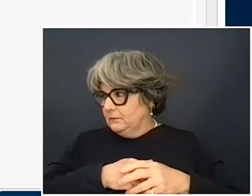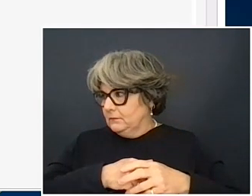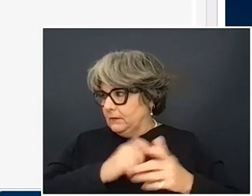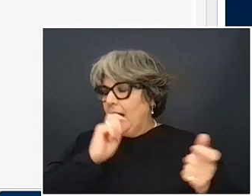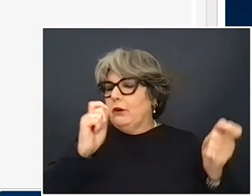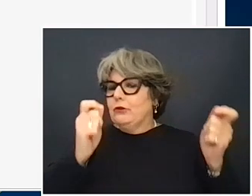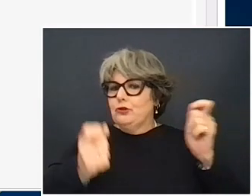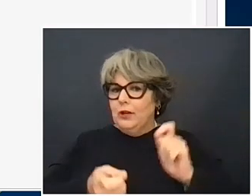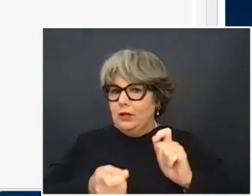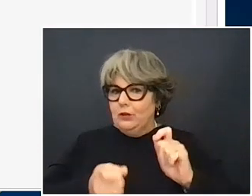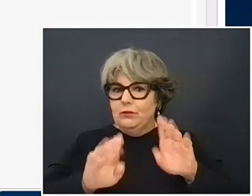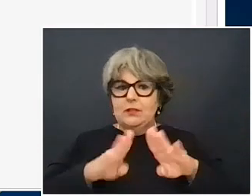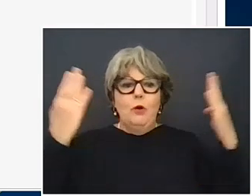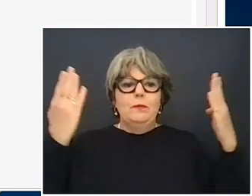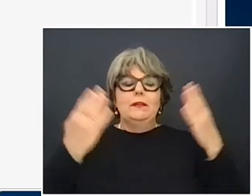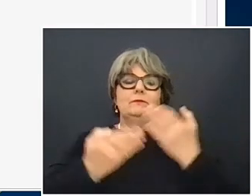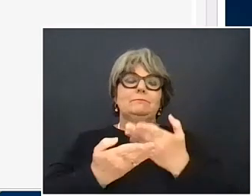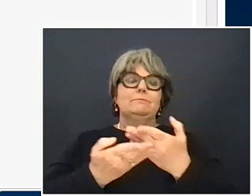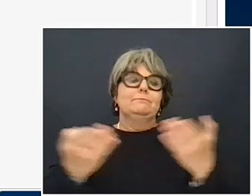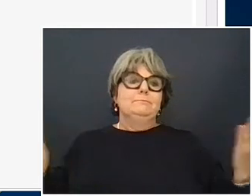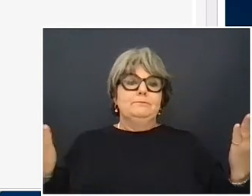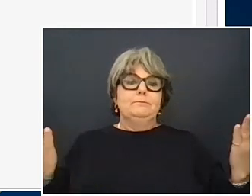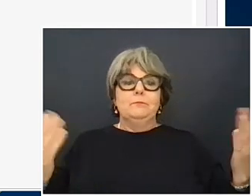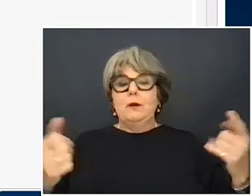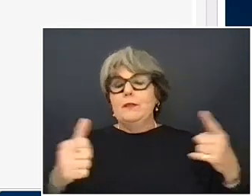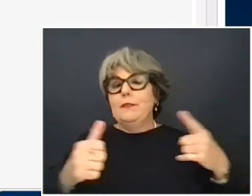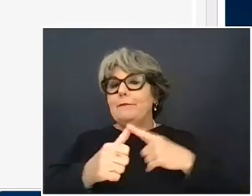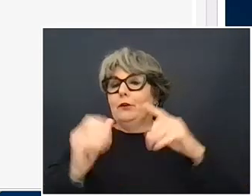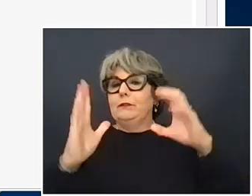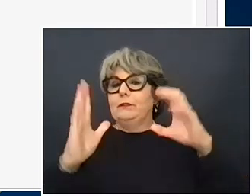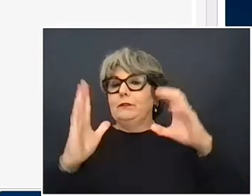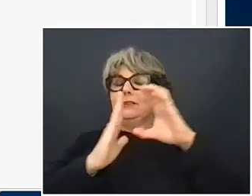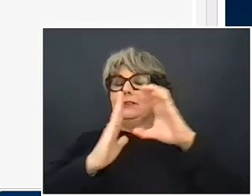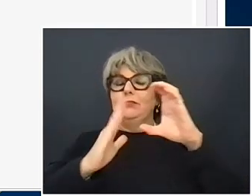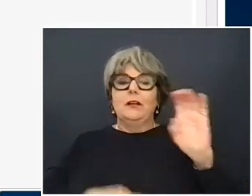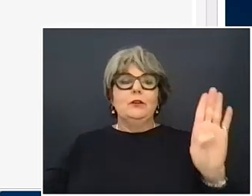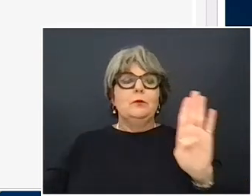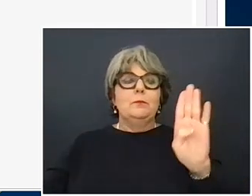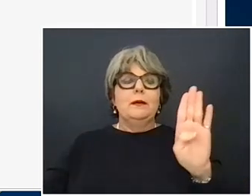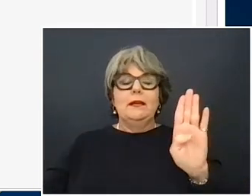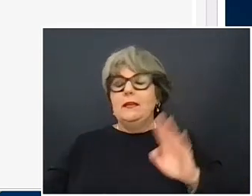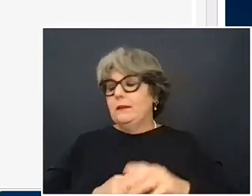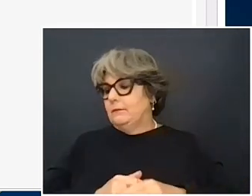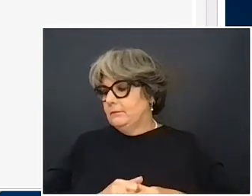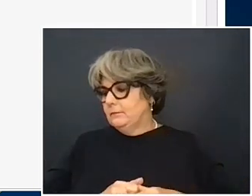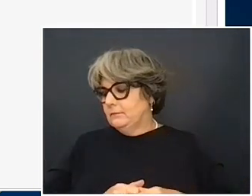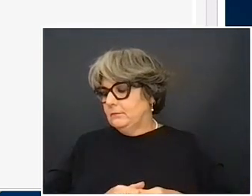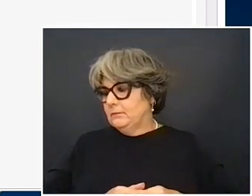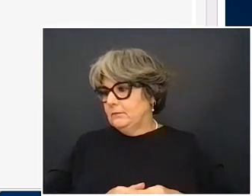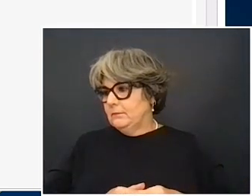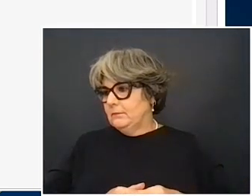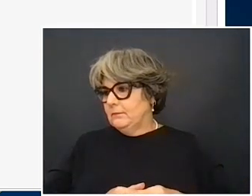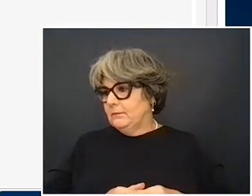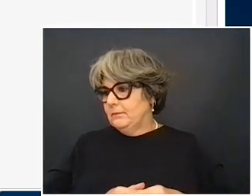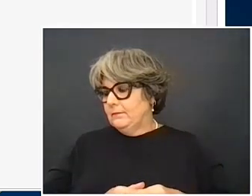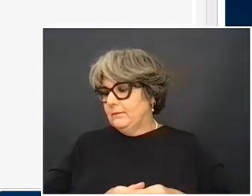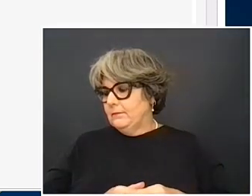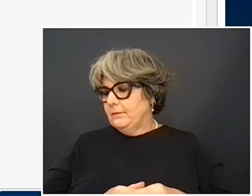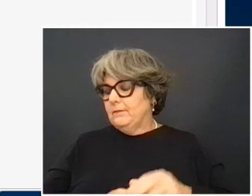the floor. But the first section under (b) basically talks about the site visits to an additional location and what the